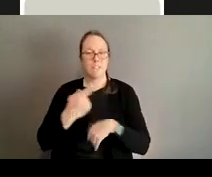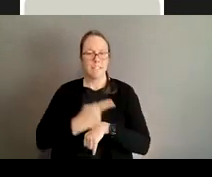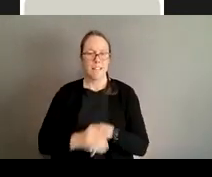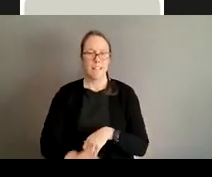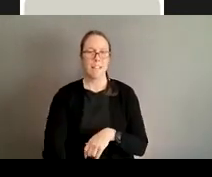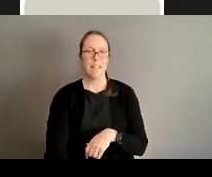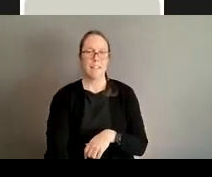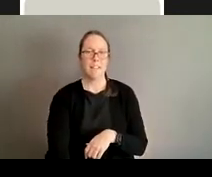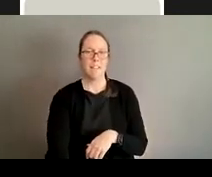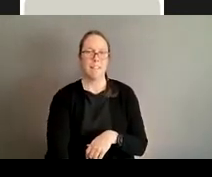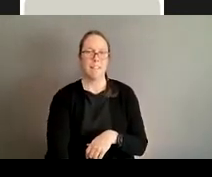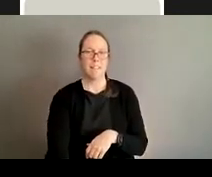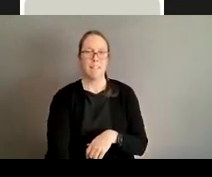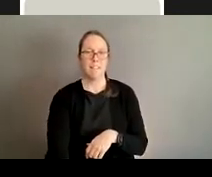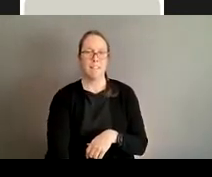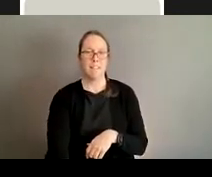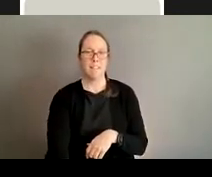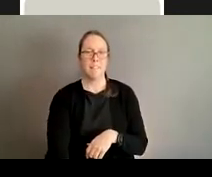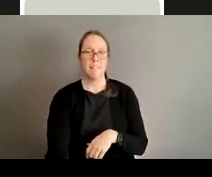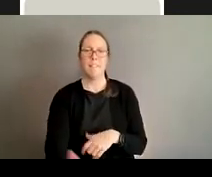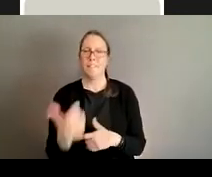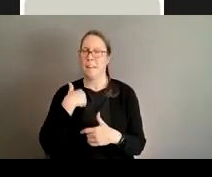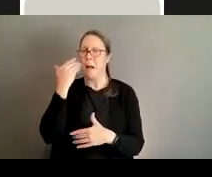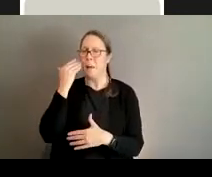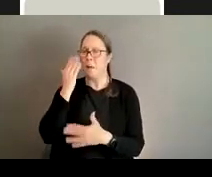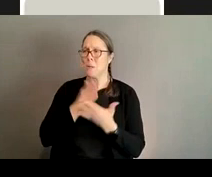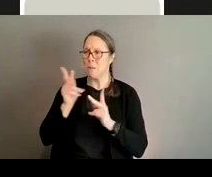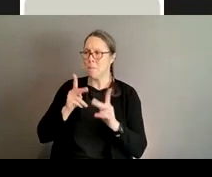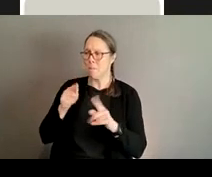there are people here who are experienced LEAD presenters.